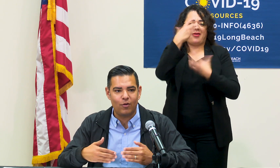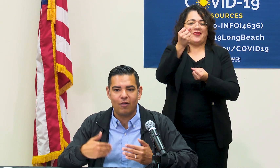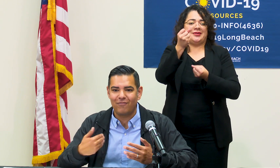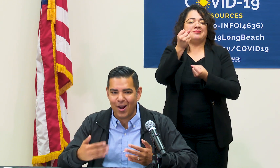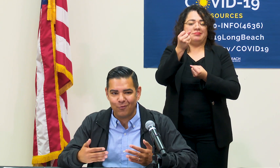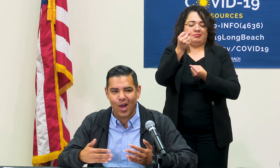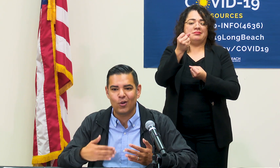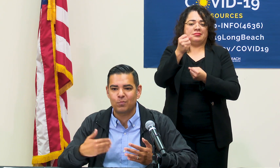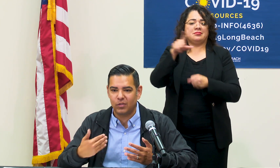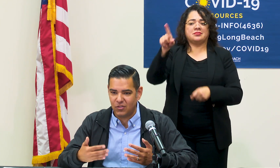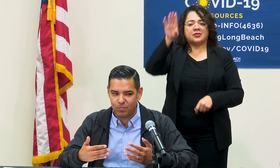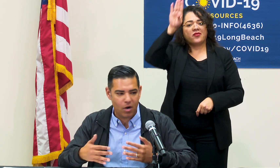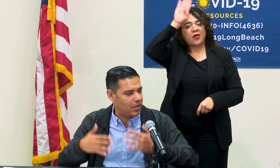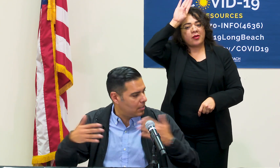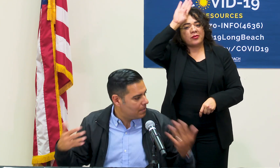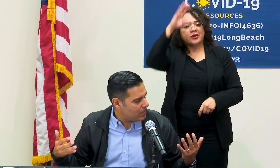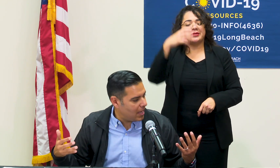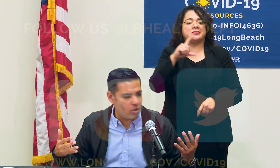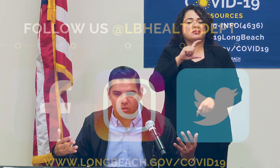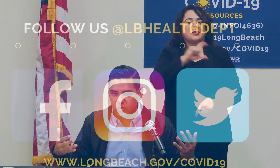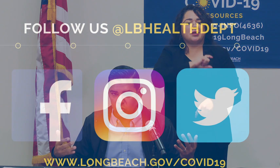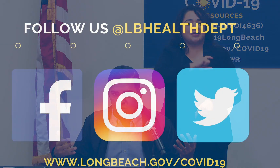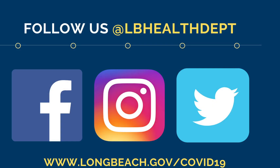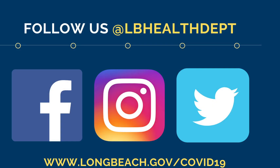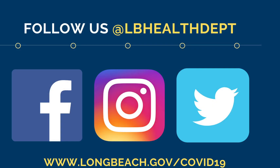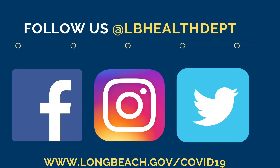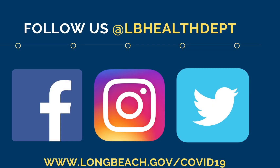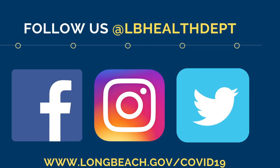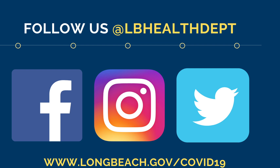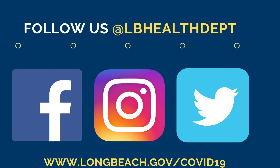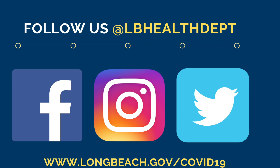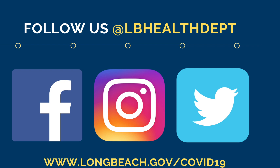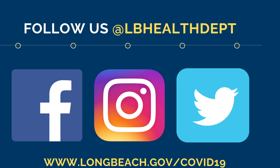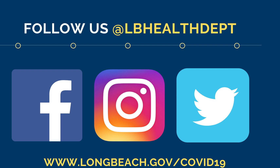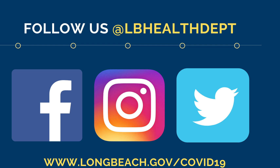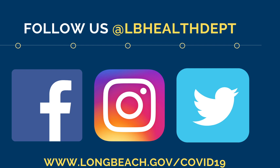our Firefighters, Police Department and our schools. Just to conclude I'll